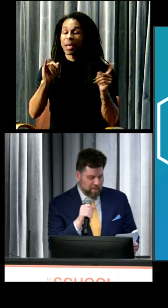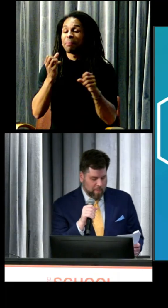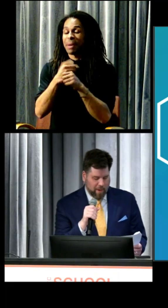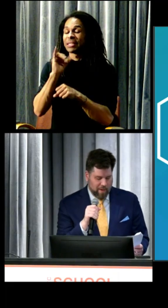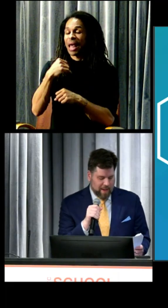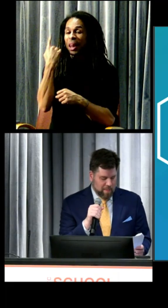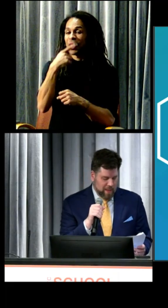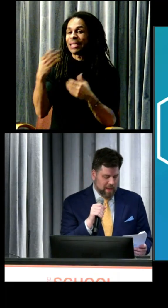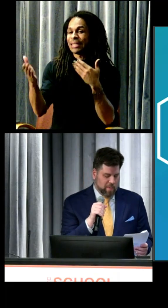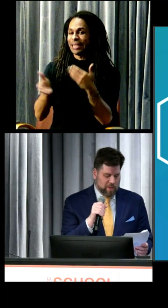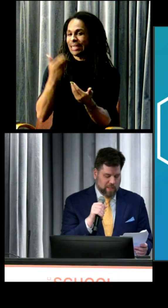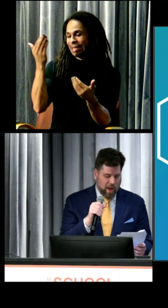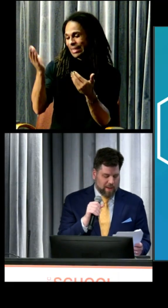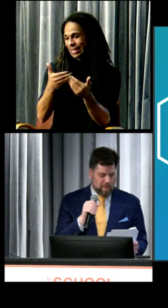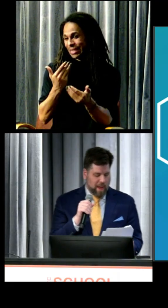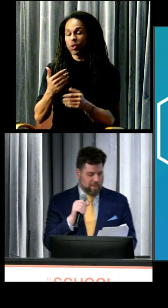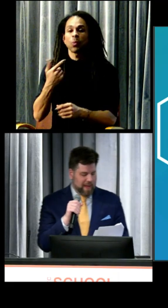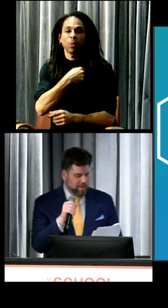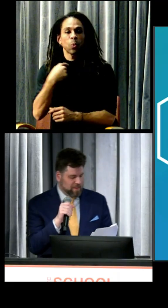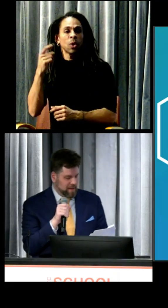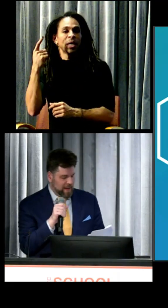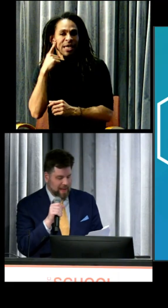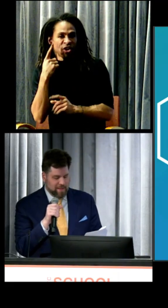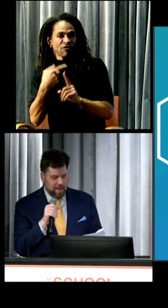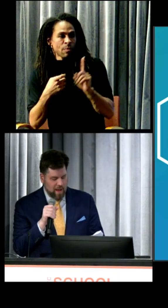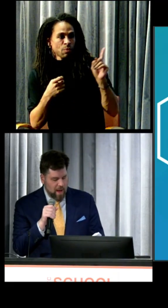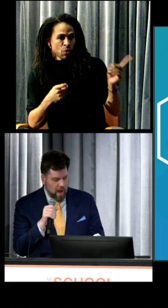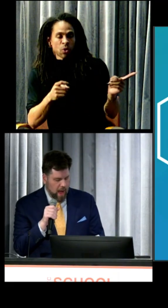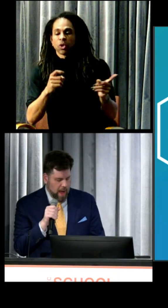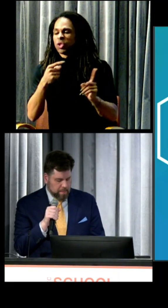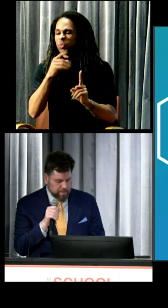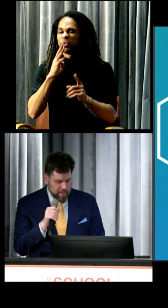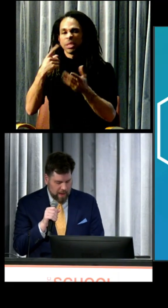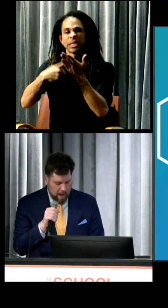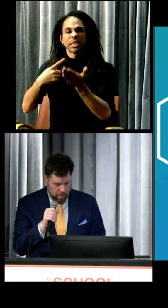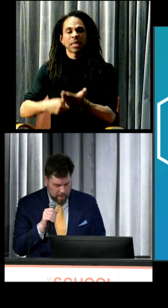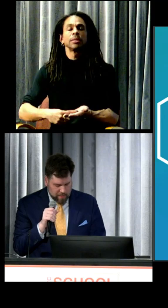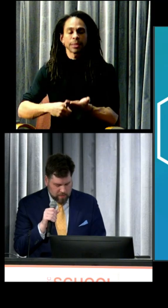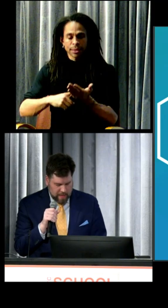challenges in the bus route network, but in order to do so, you have to crunch a lot of data.